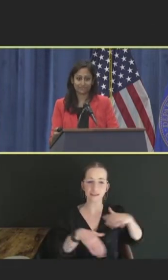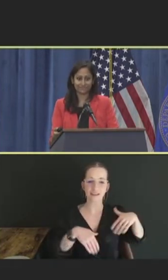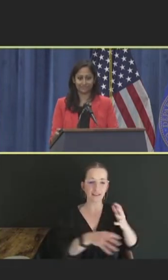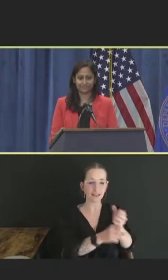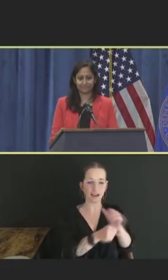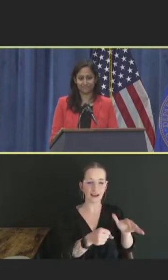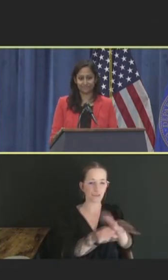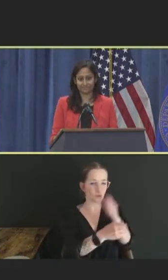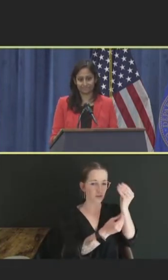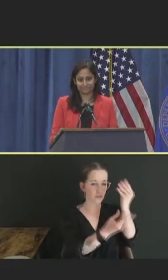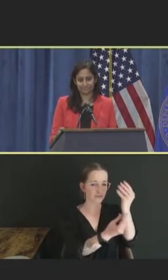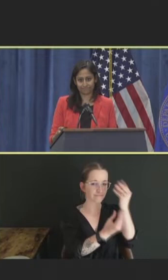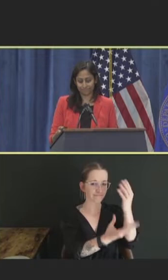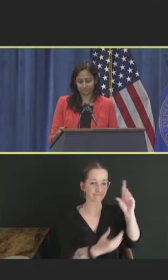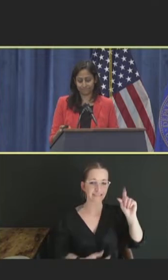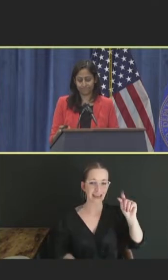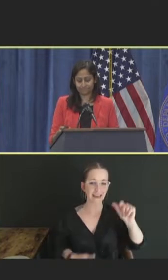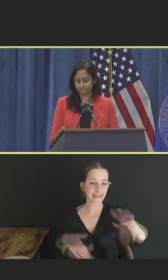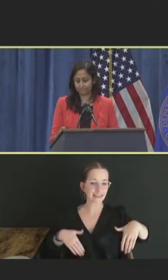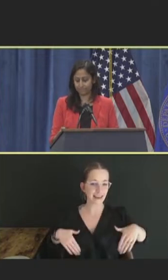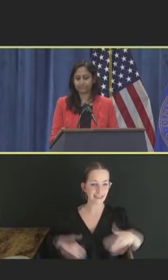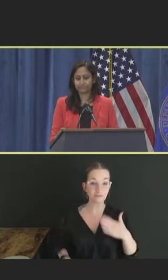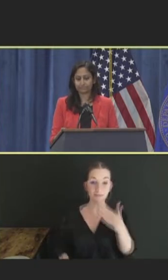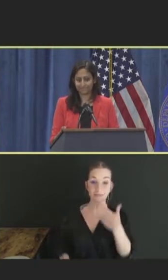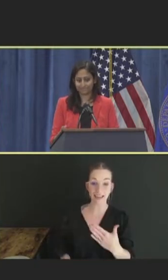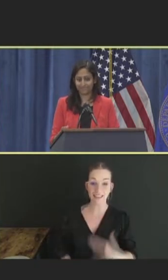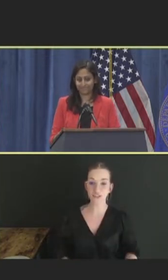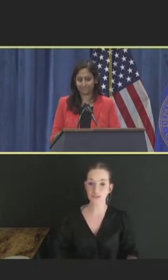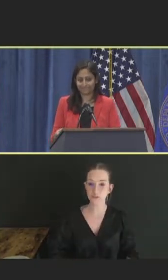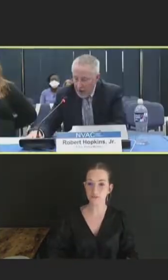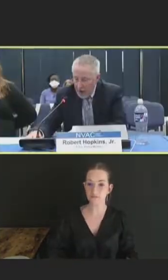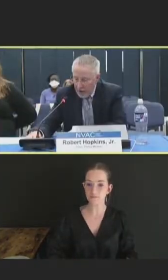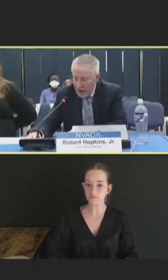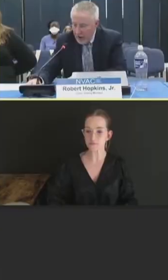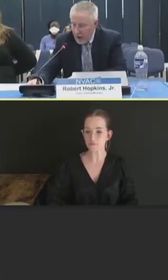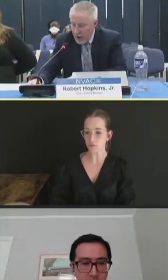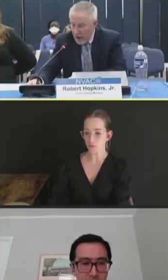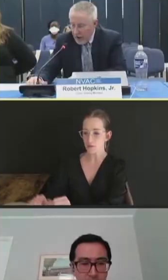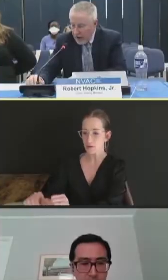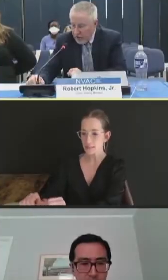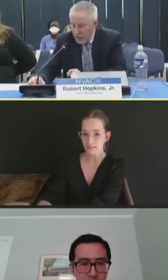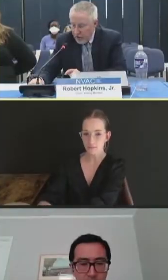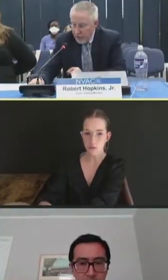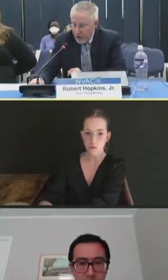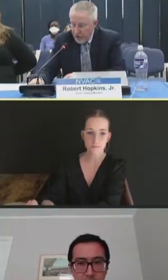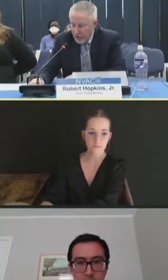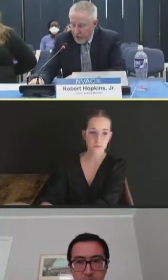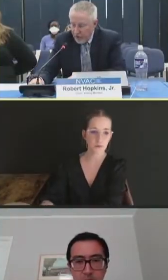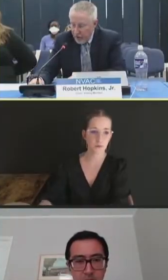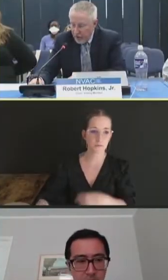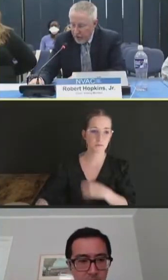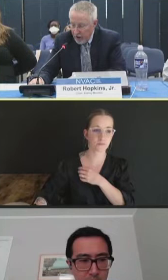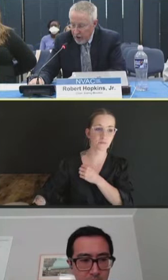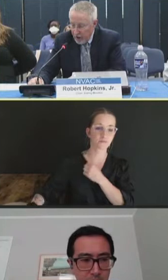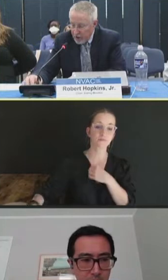Robert Hopkins: Thank you very much, Miss Ahmad. Our next presentation is Dr. Yea-Hung